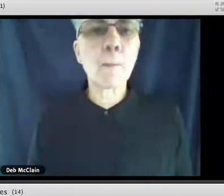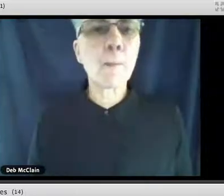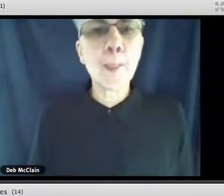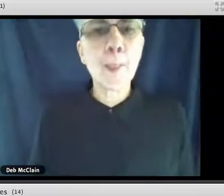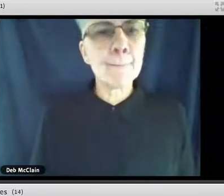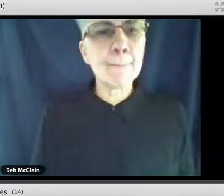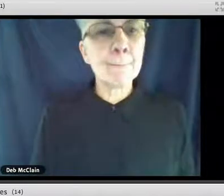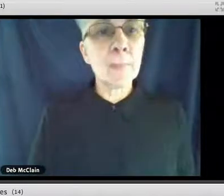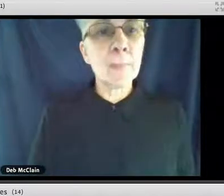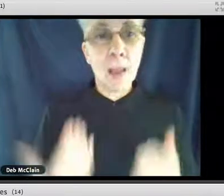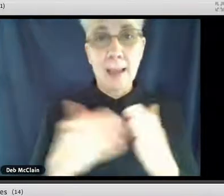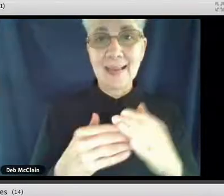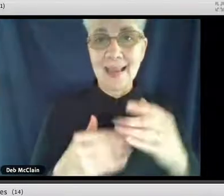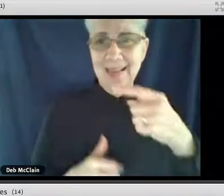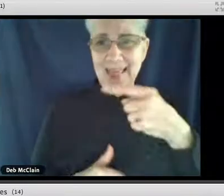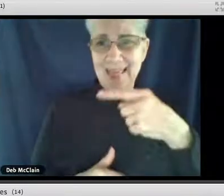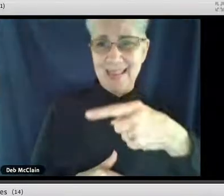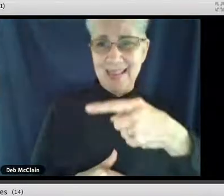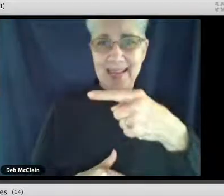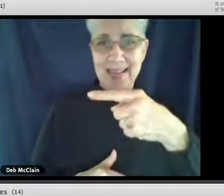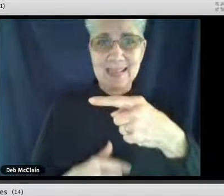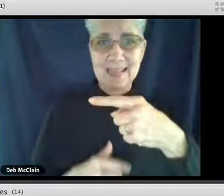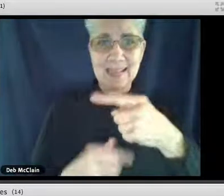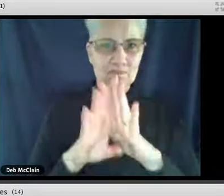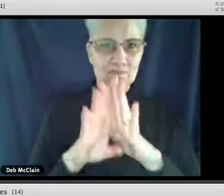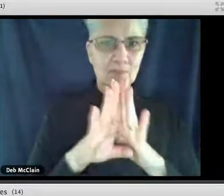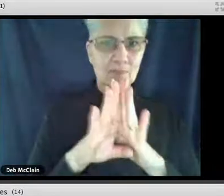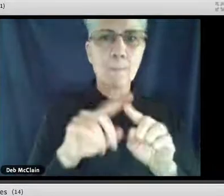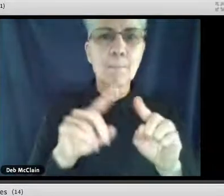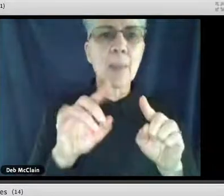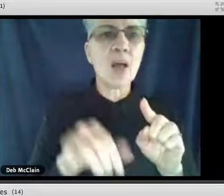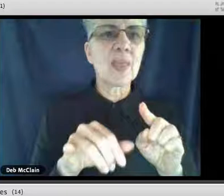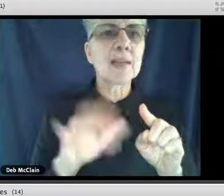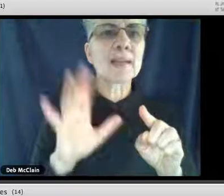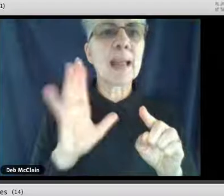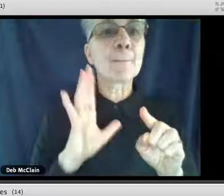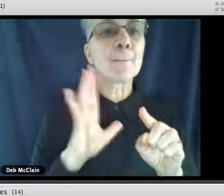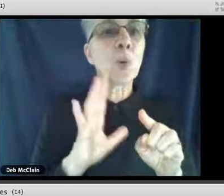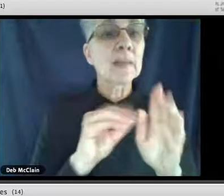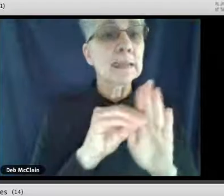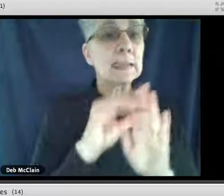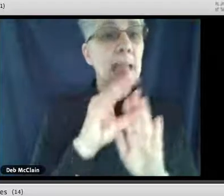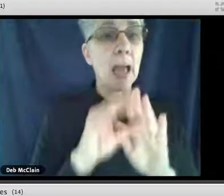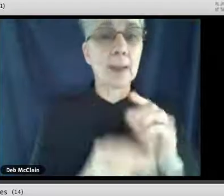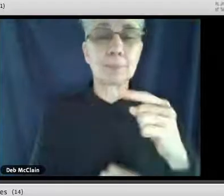So again, this is kind of put together, but this... In the previous slide,